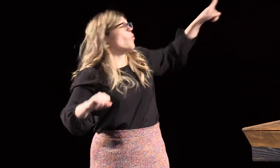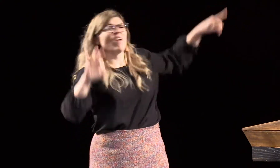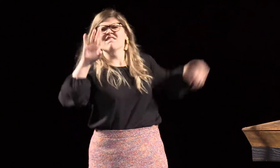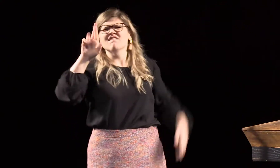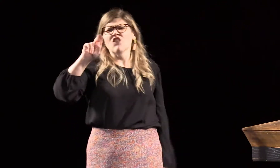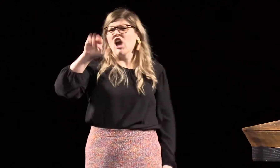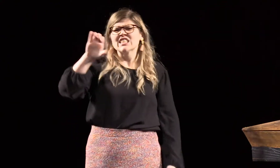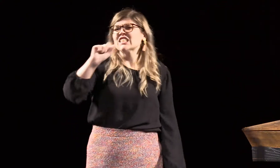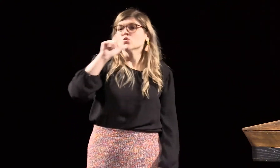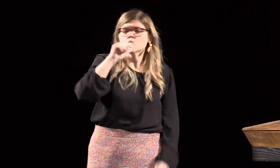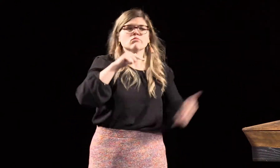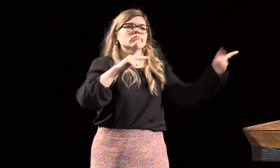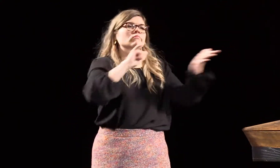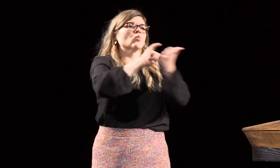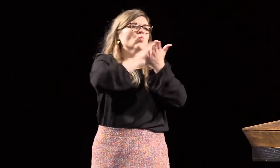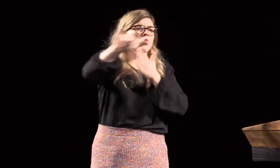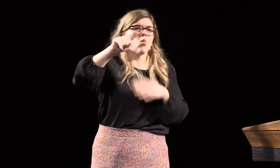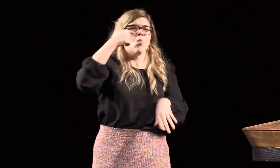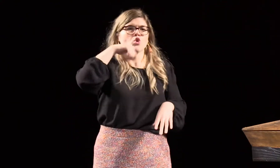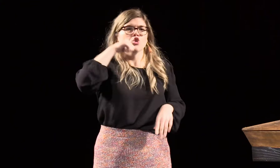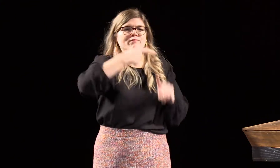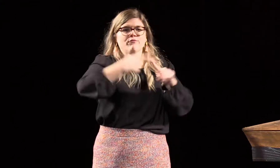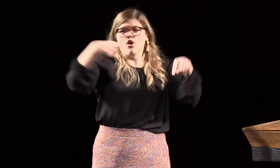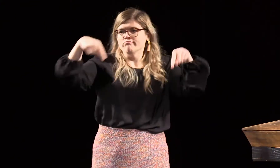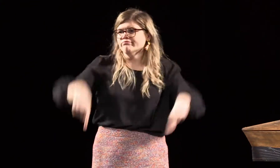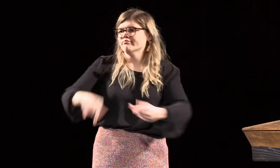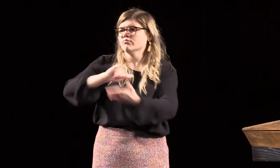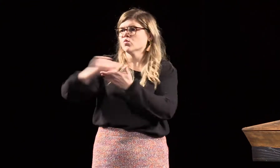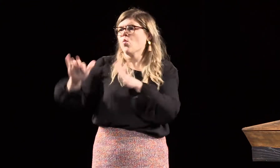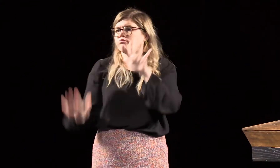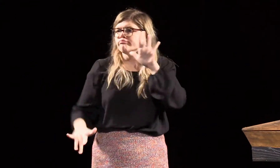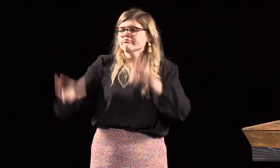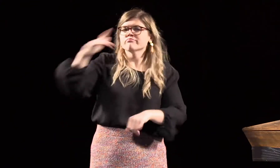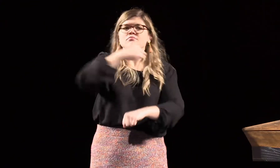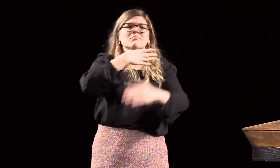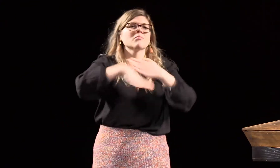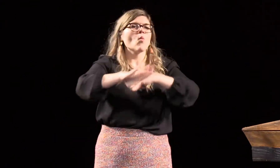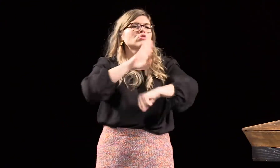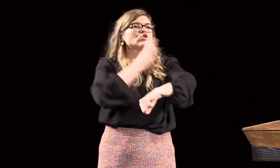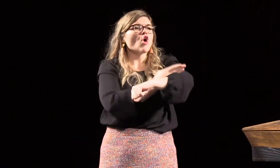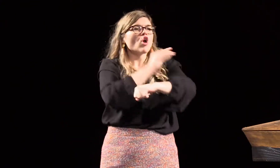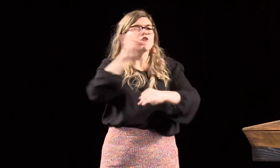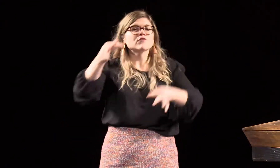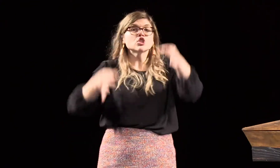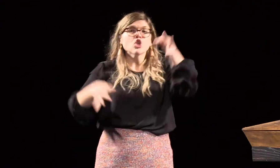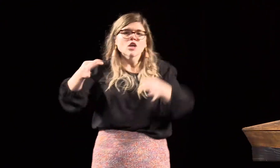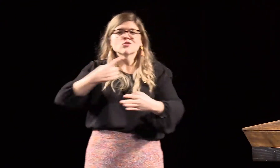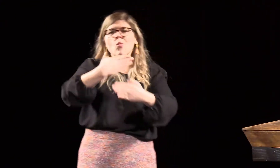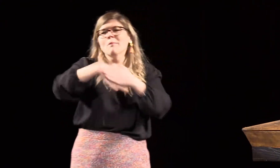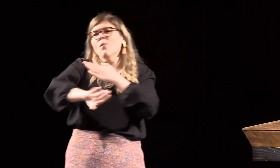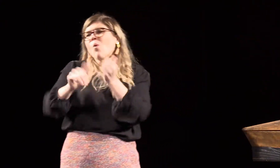Frances Seward. Now, Frances was a New York girl. She was born and raised here. She was the daughter of a judge,